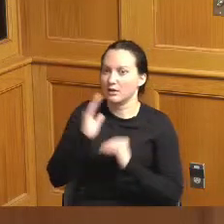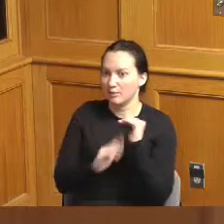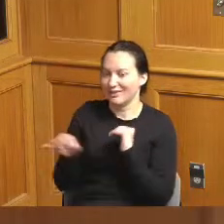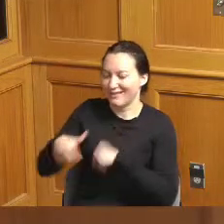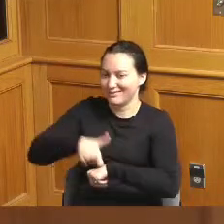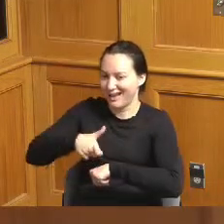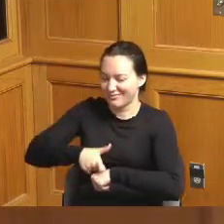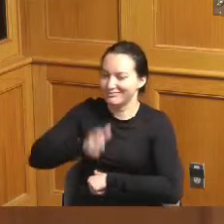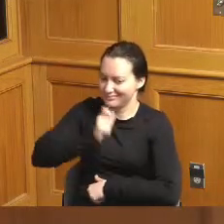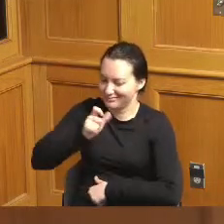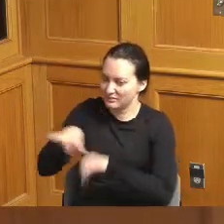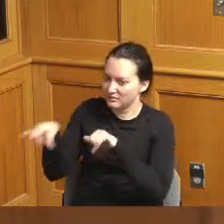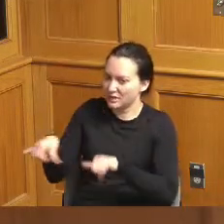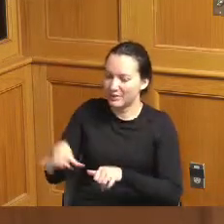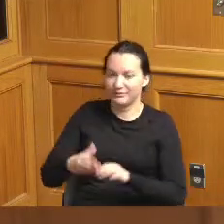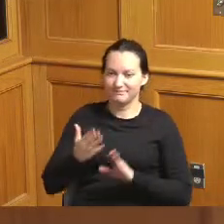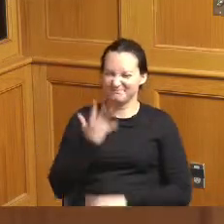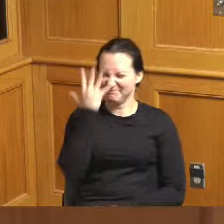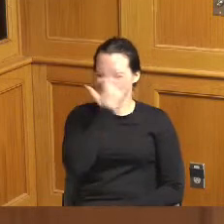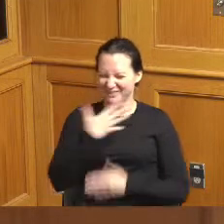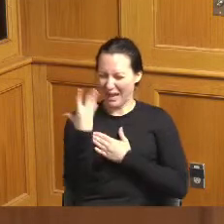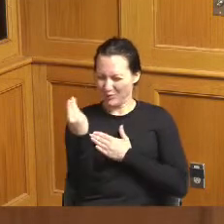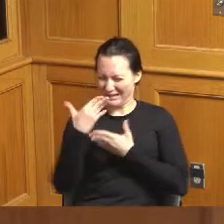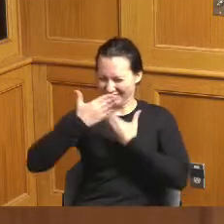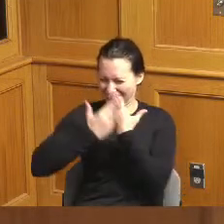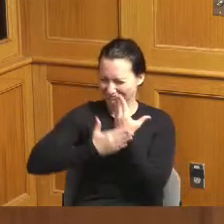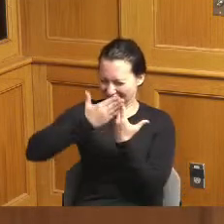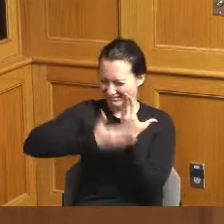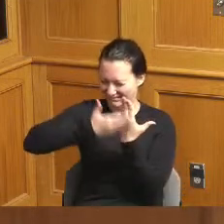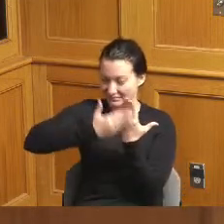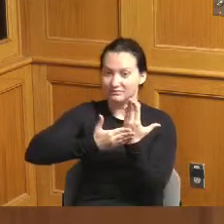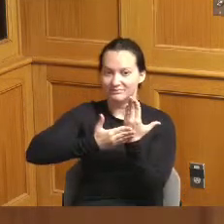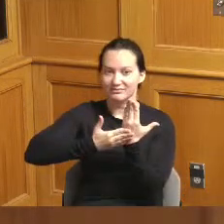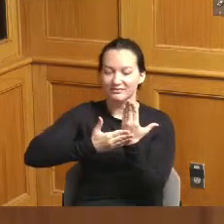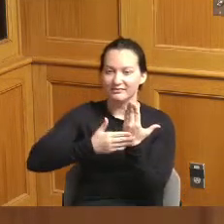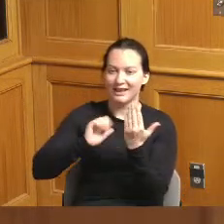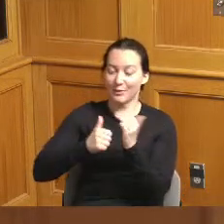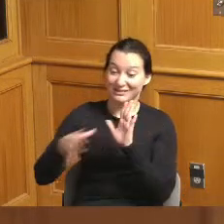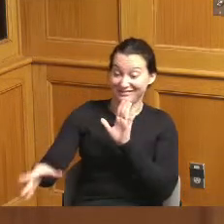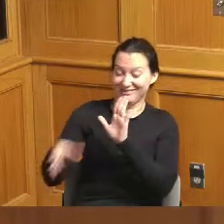time do and that it relates to the facade and the and how the facade was initially attached to the